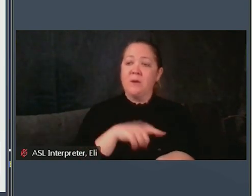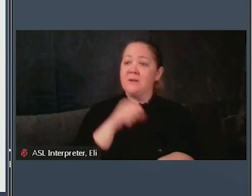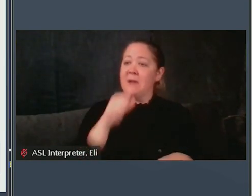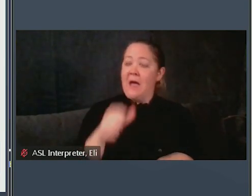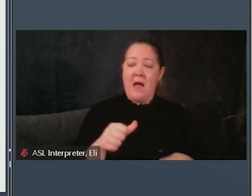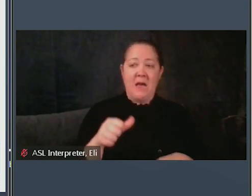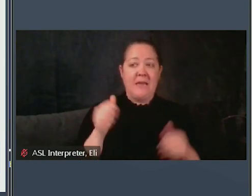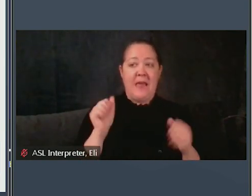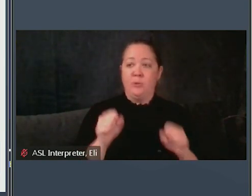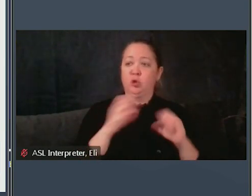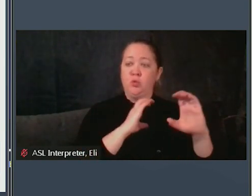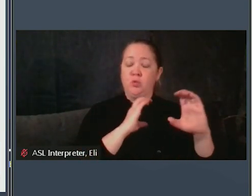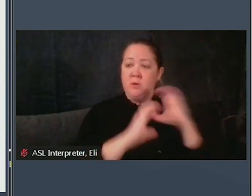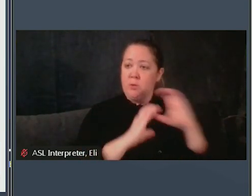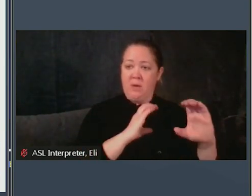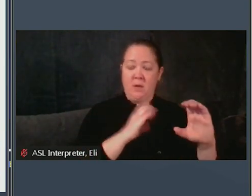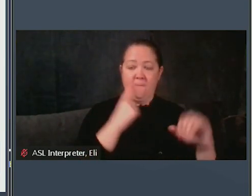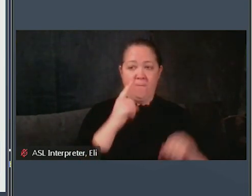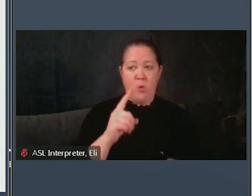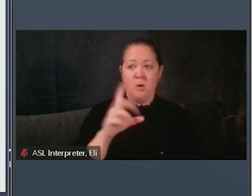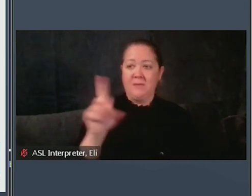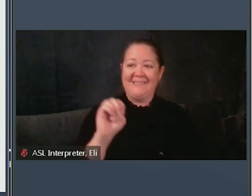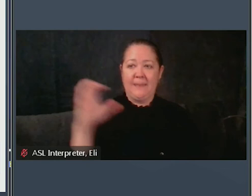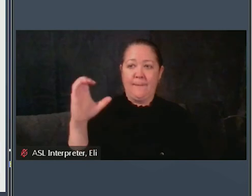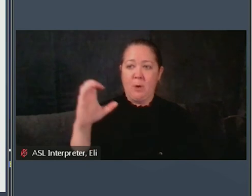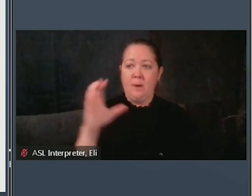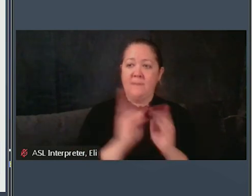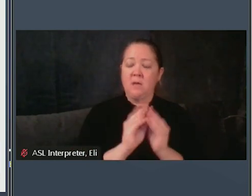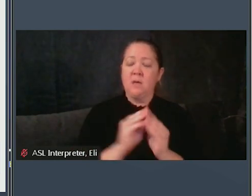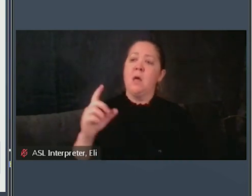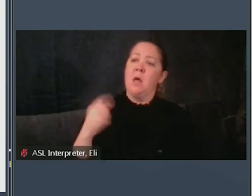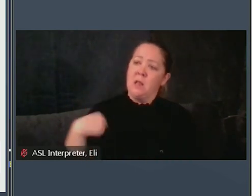let's do the right thing for the whole area. It is